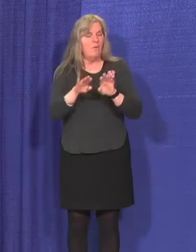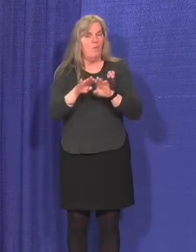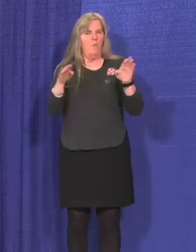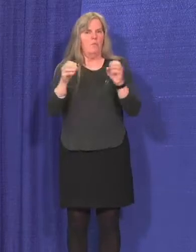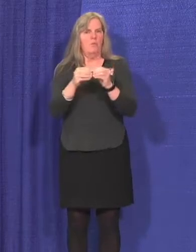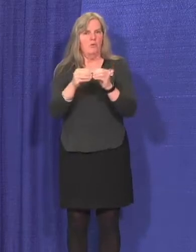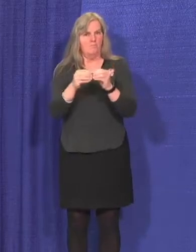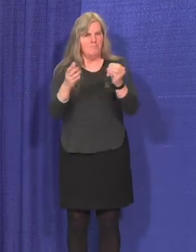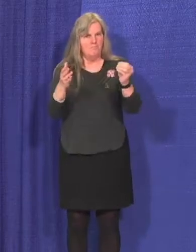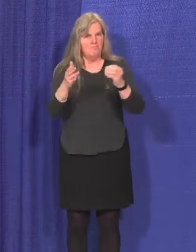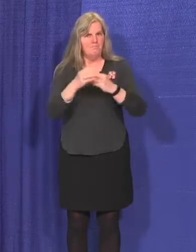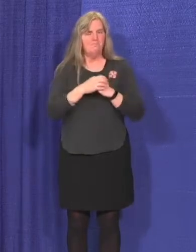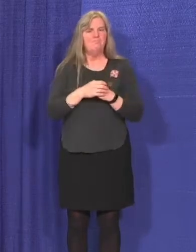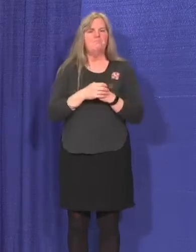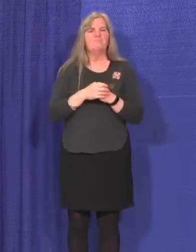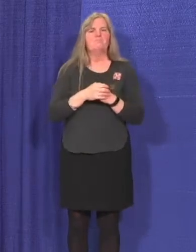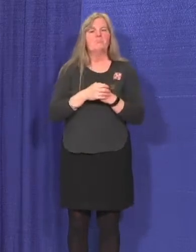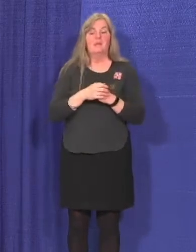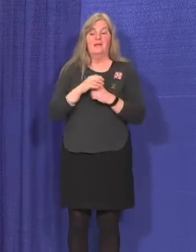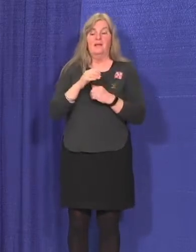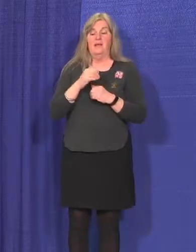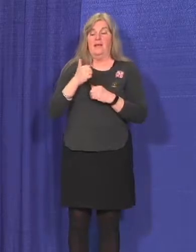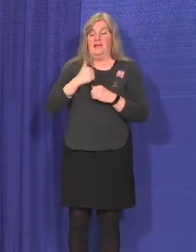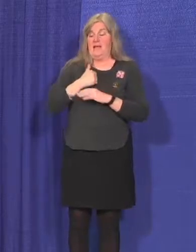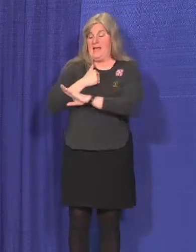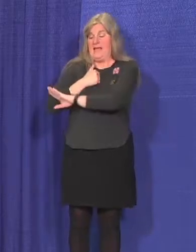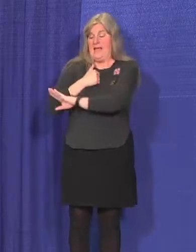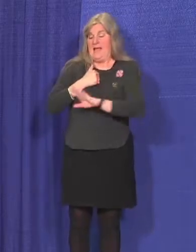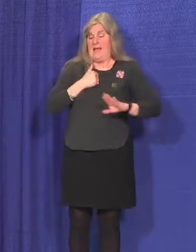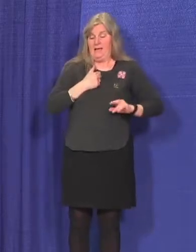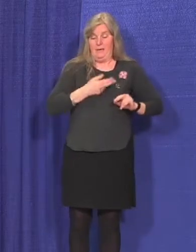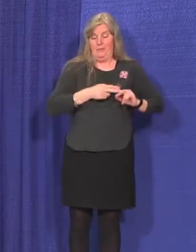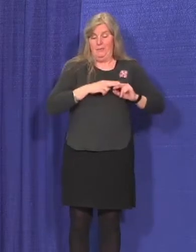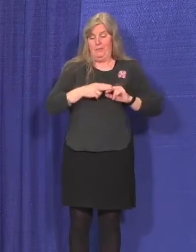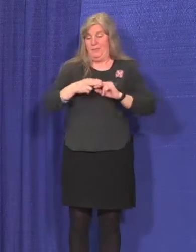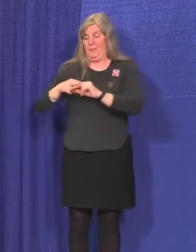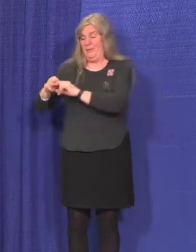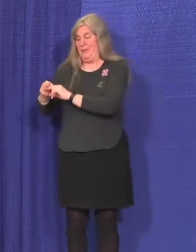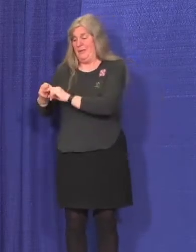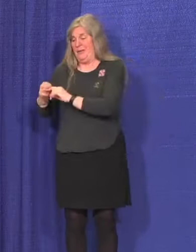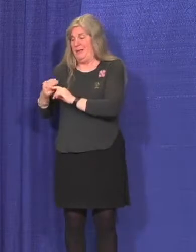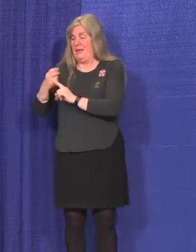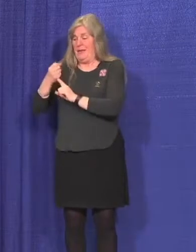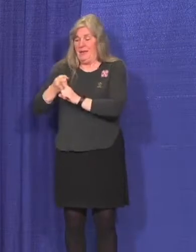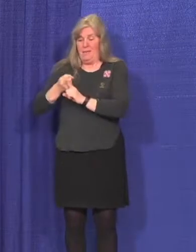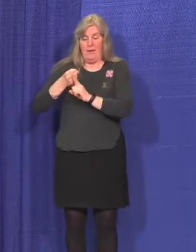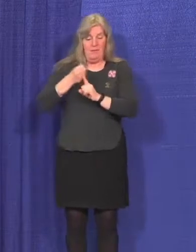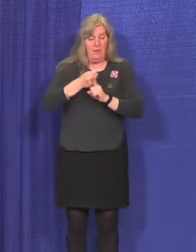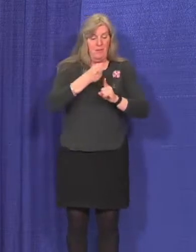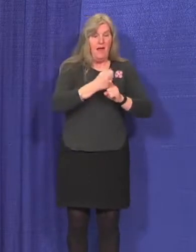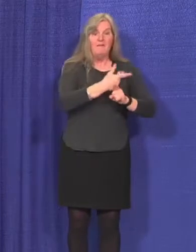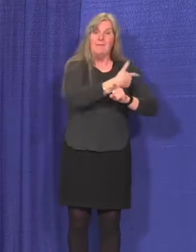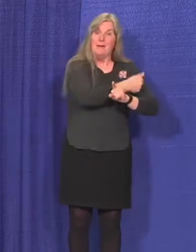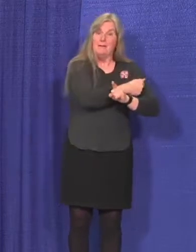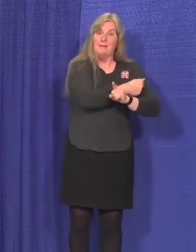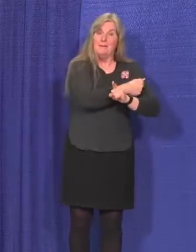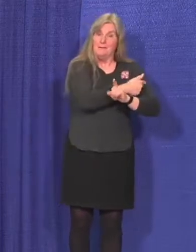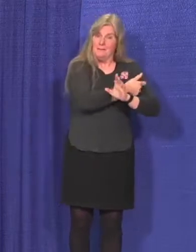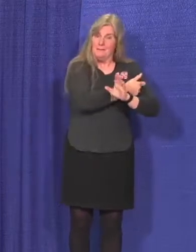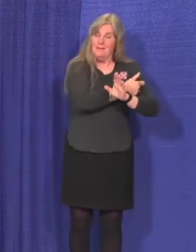have had to getting vaccinated. As Doctor Hanley and others have said vaccinating is one of our